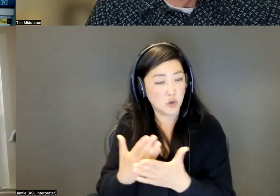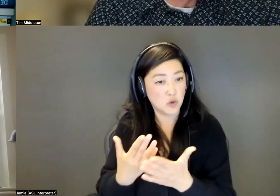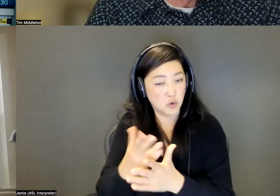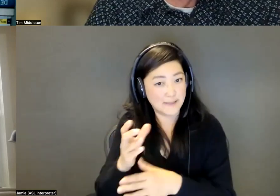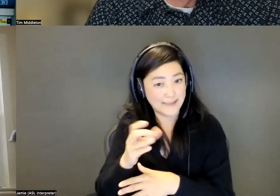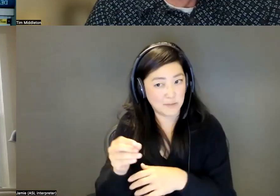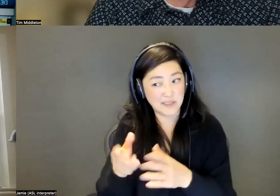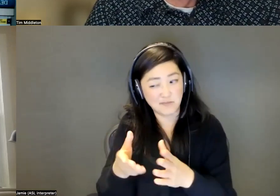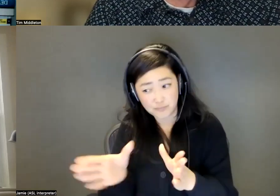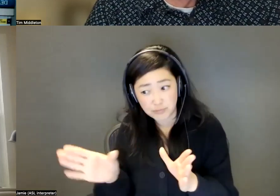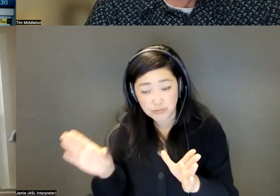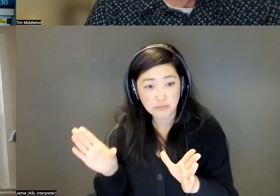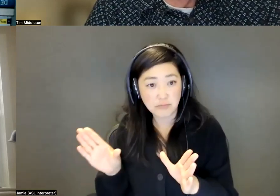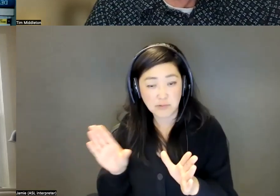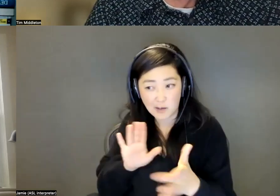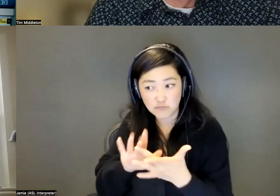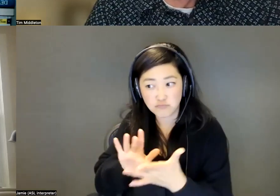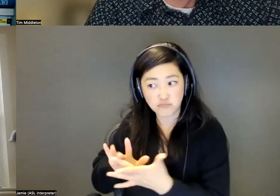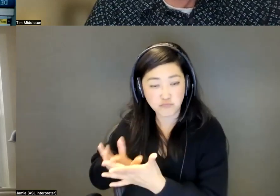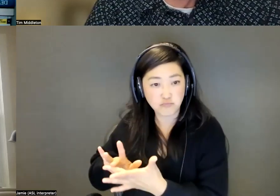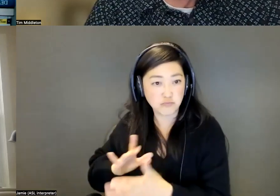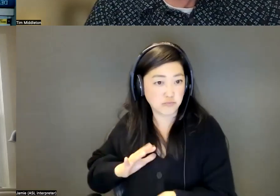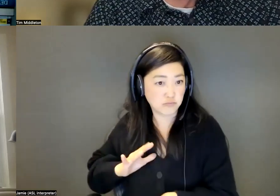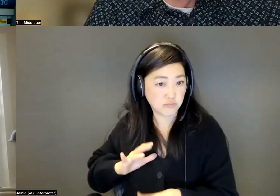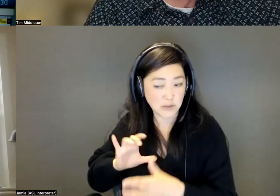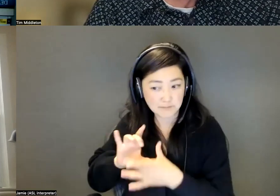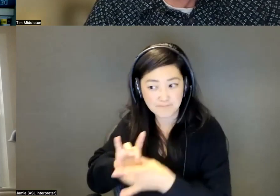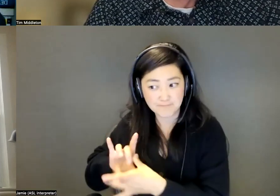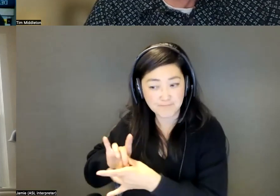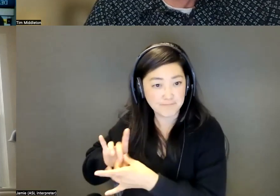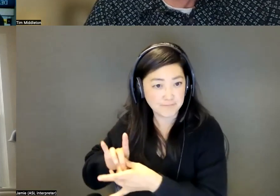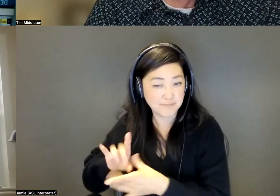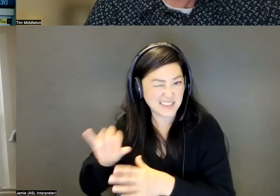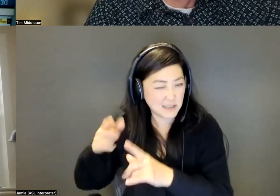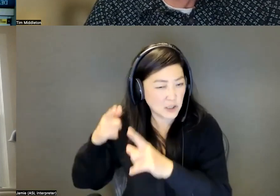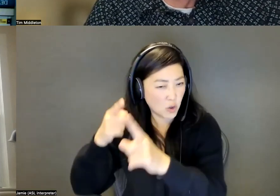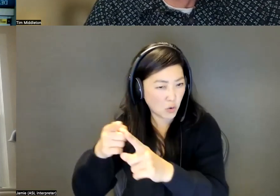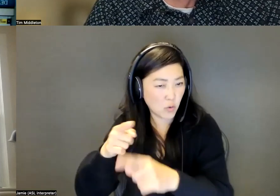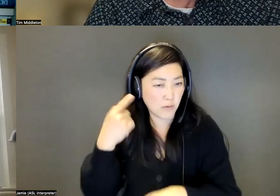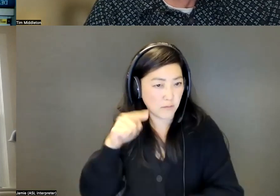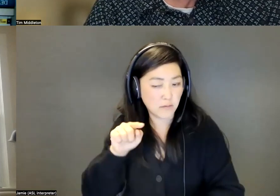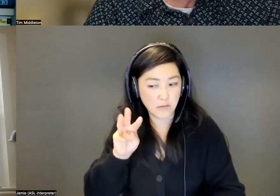that is the plan is for Waterstones and for Foyles and Pub Charts, and all the other companies in the